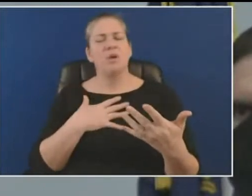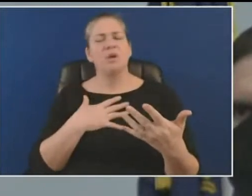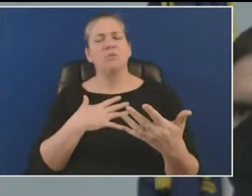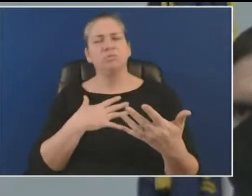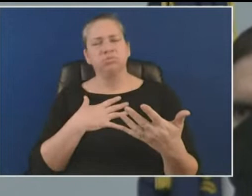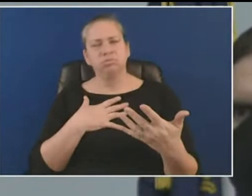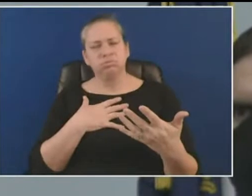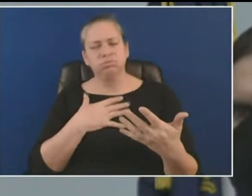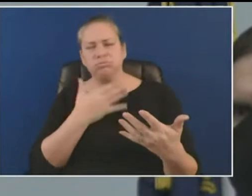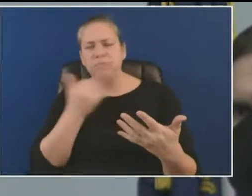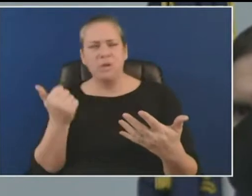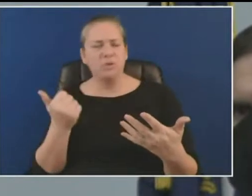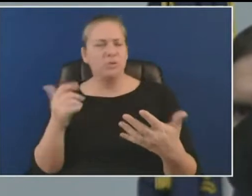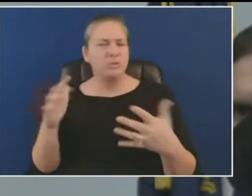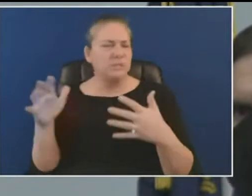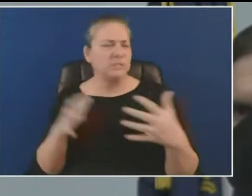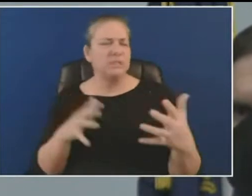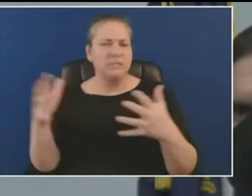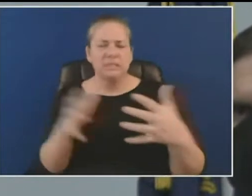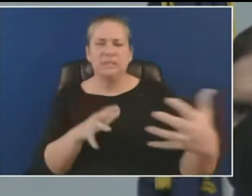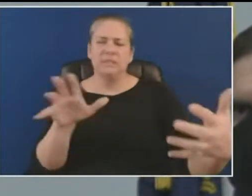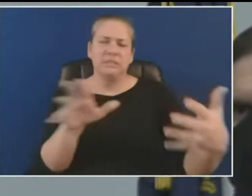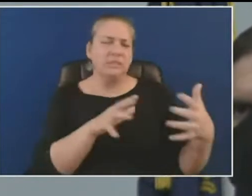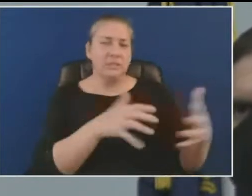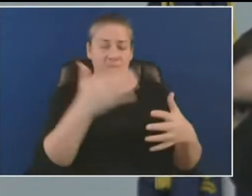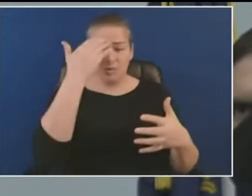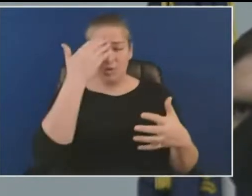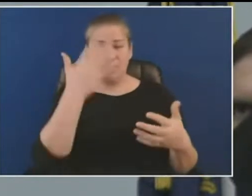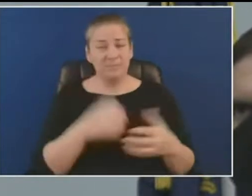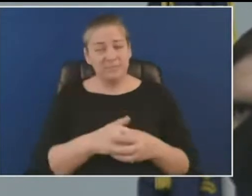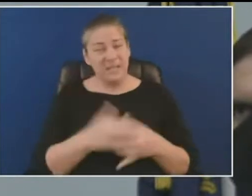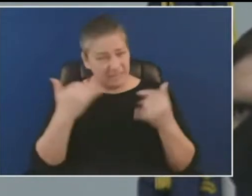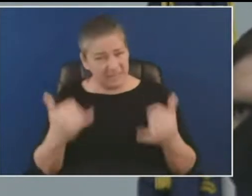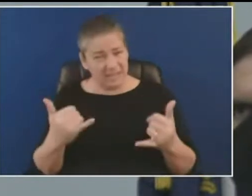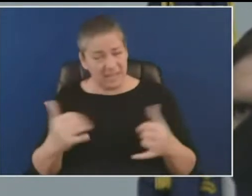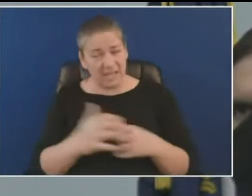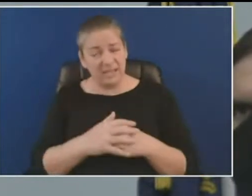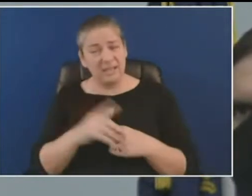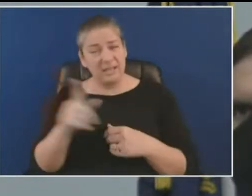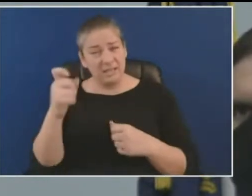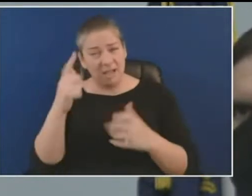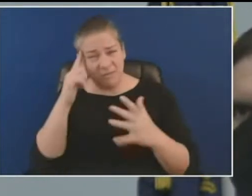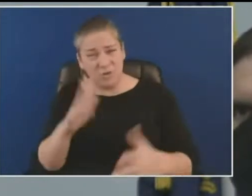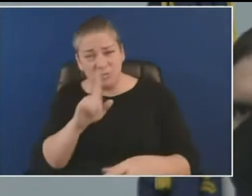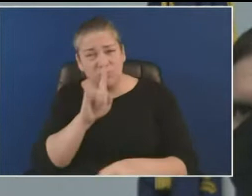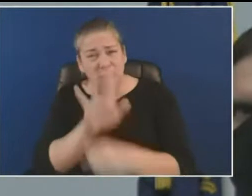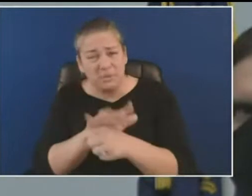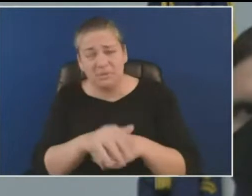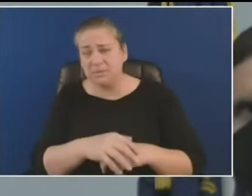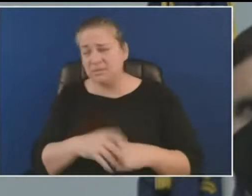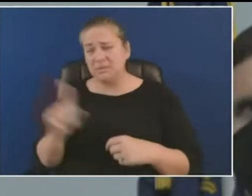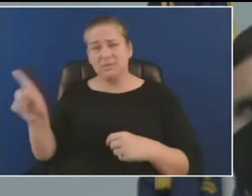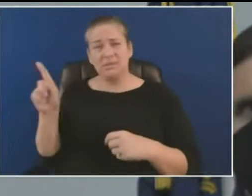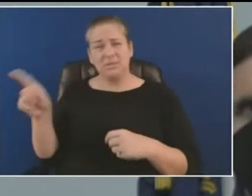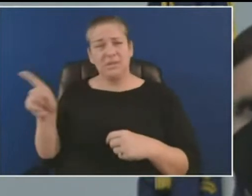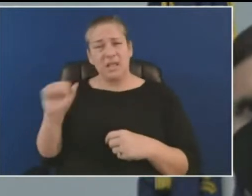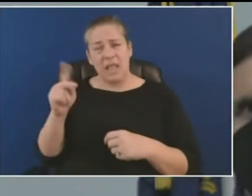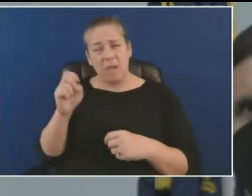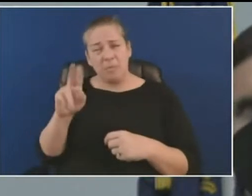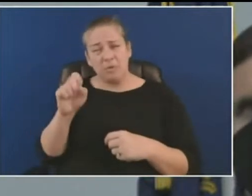made today with the Governor General Lamberton Director Dossett is that we see and hear the cries of